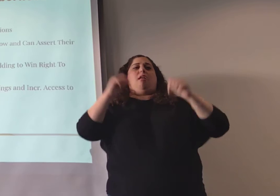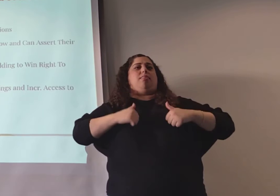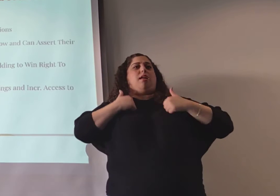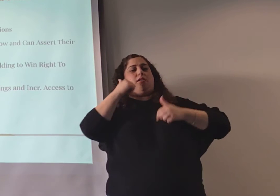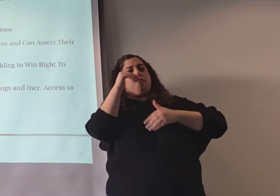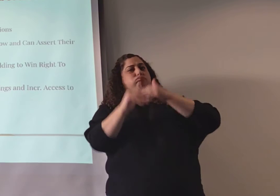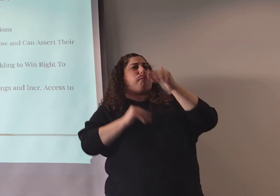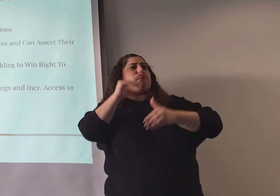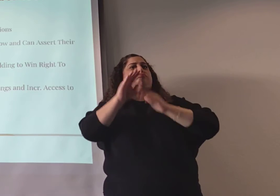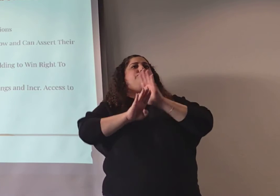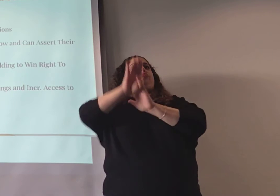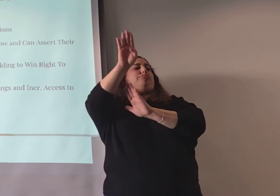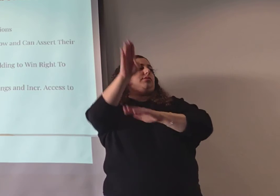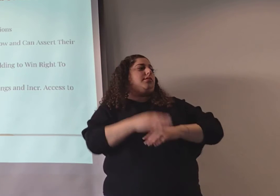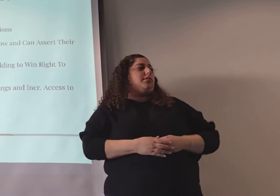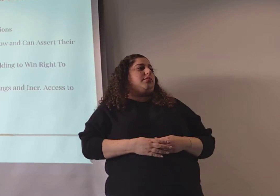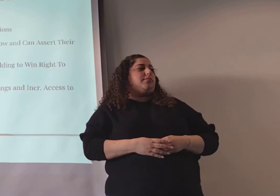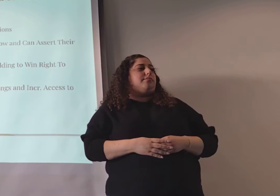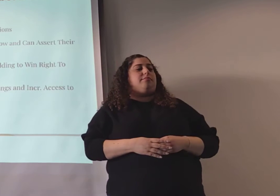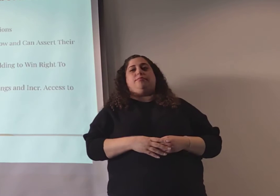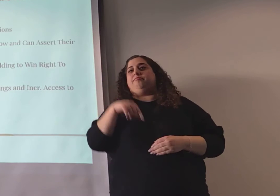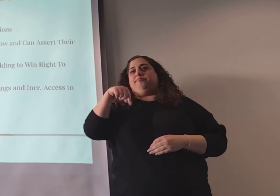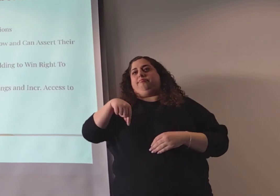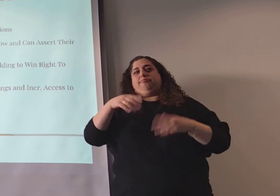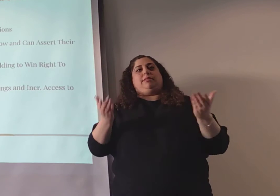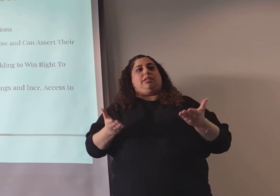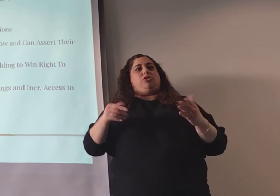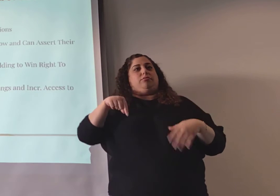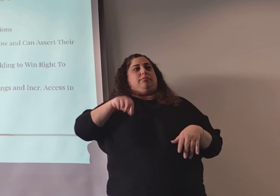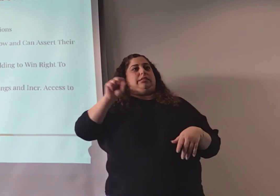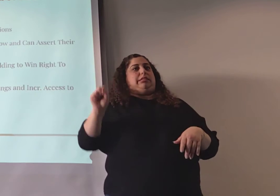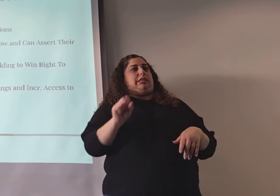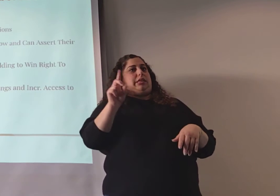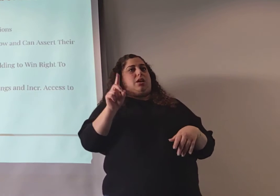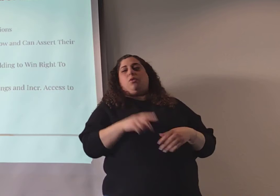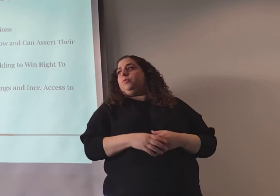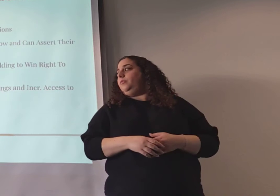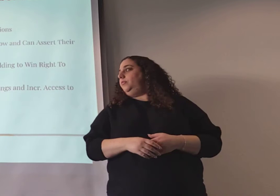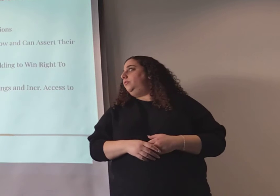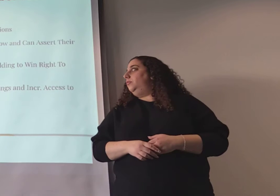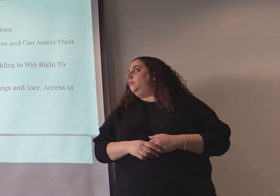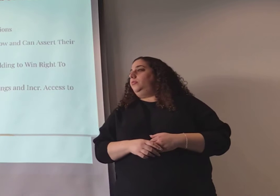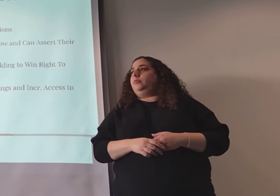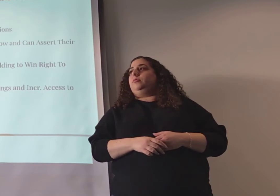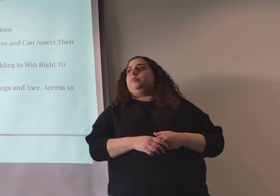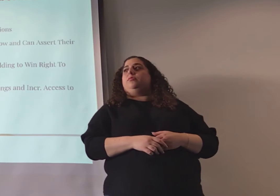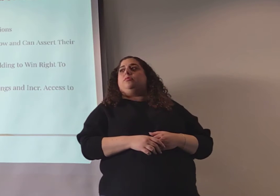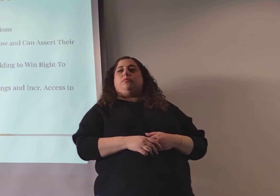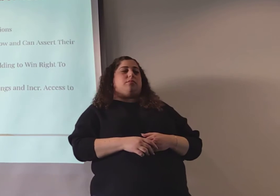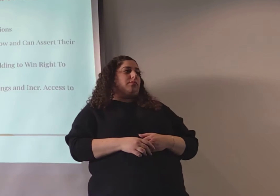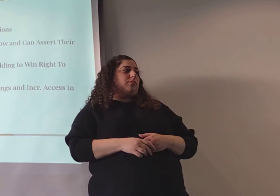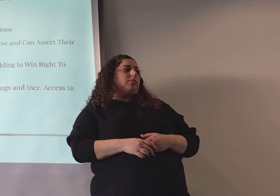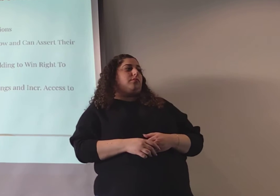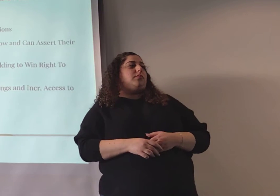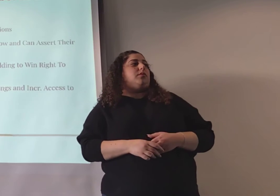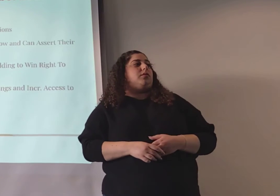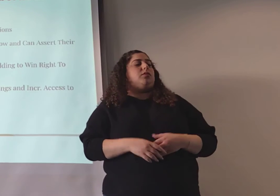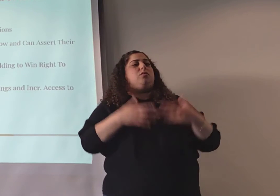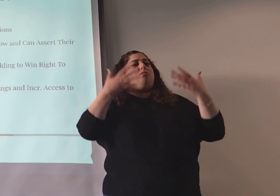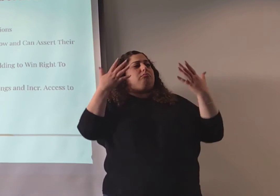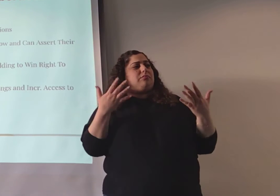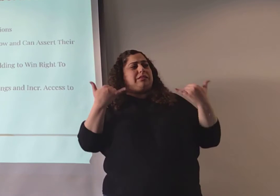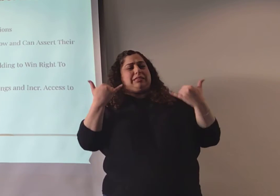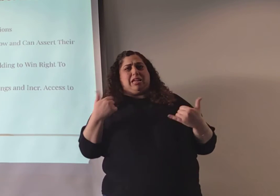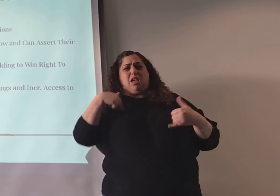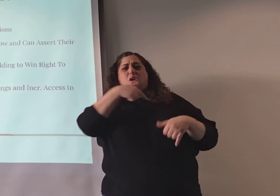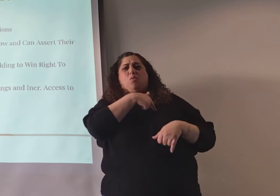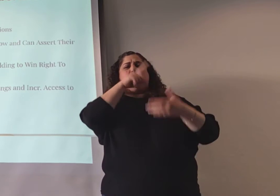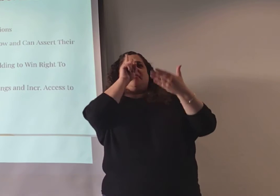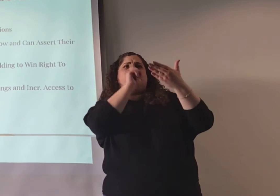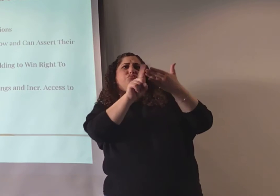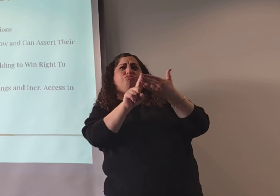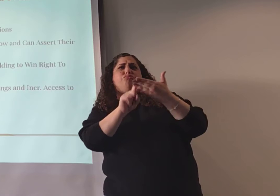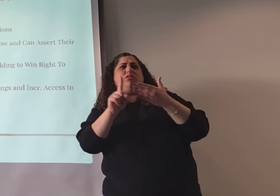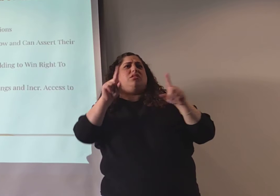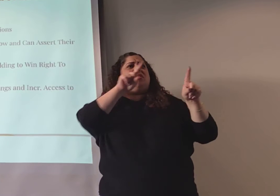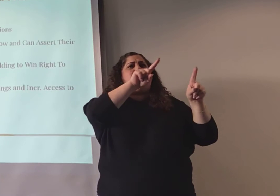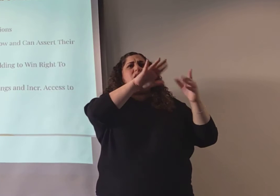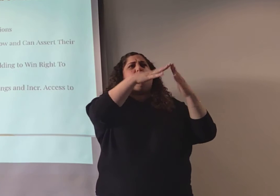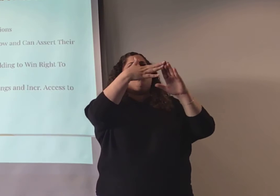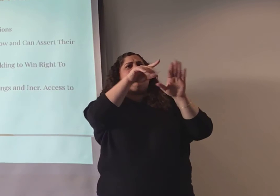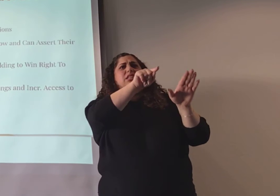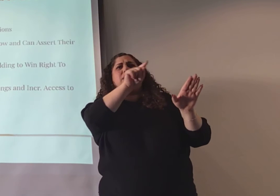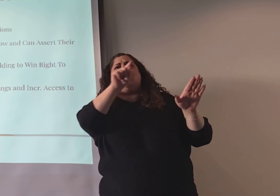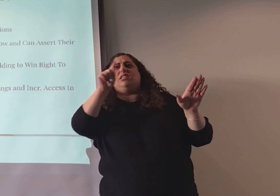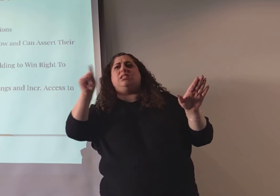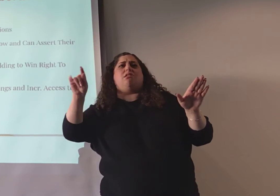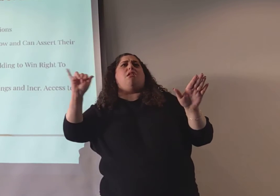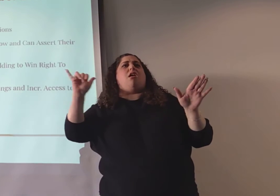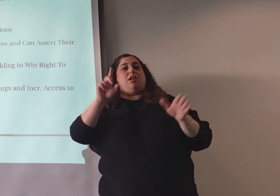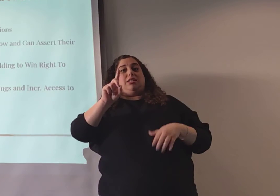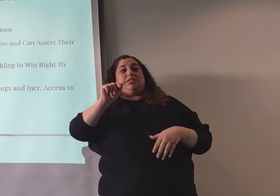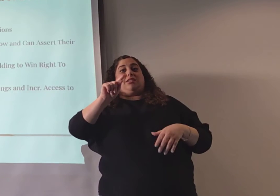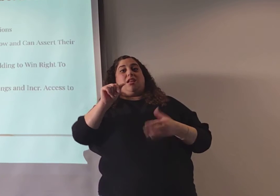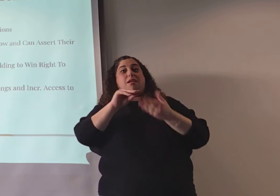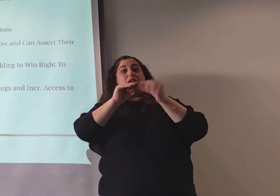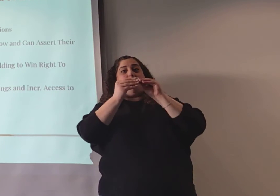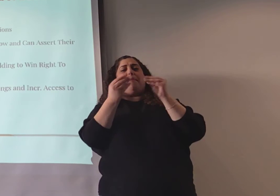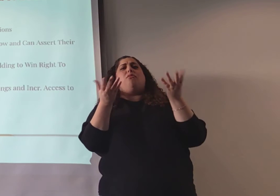So you see from the data that we collect in PANA we know that the most worrisome problems